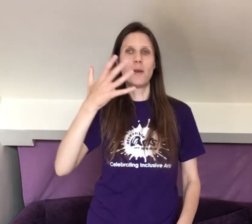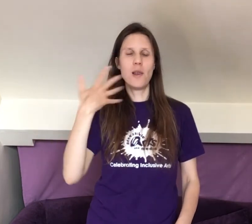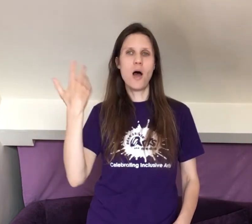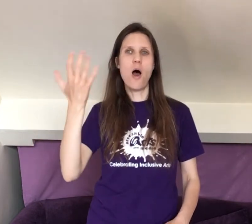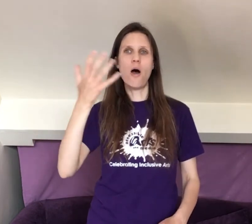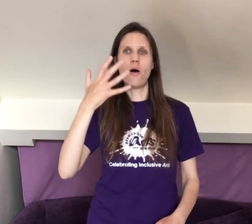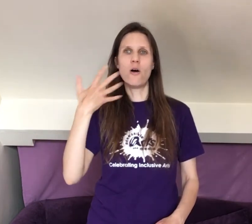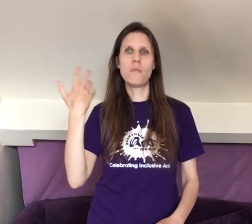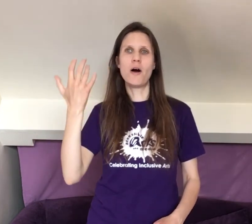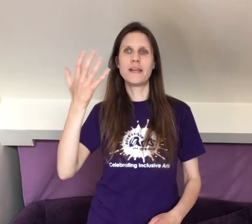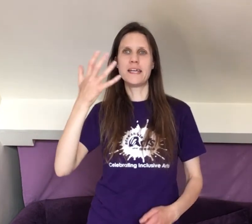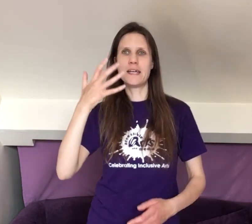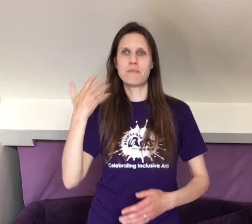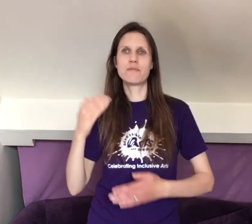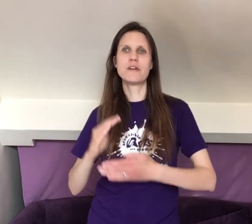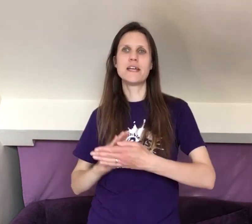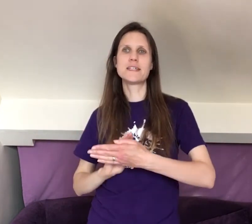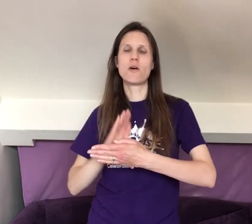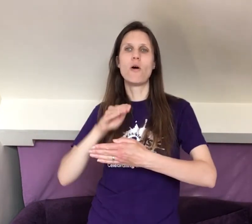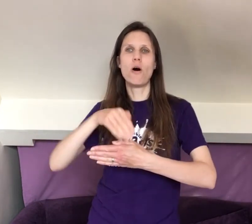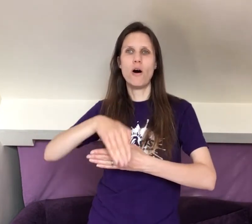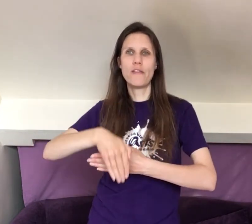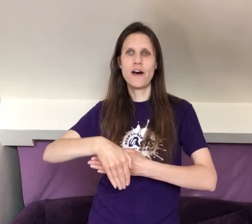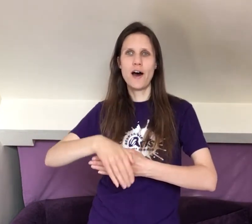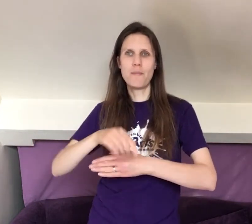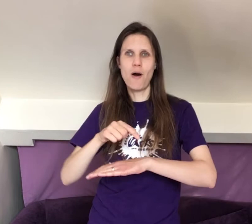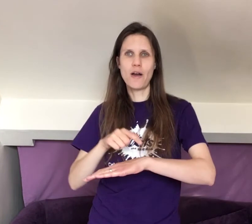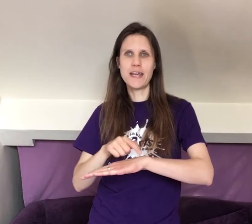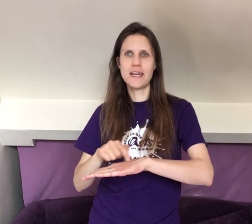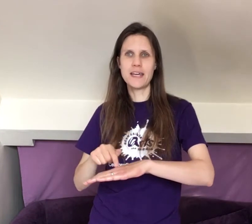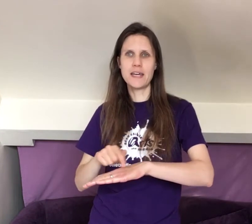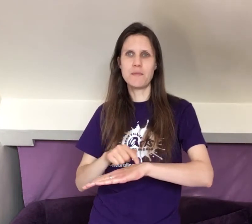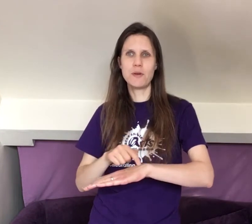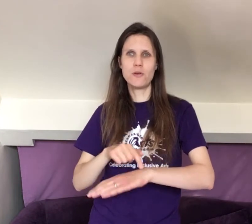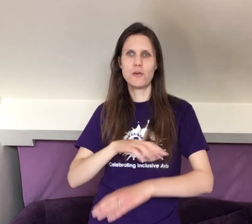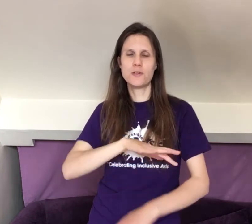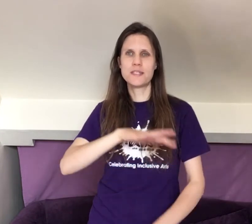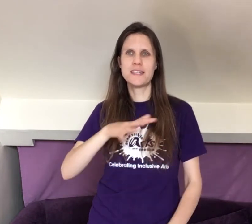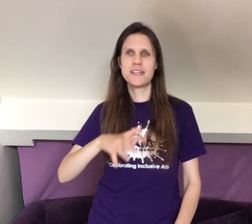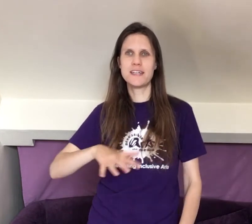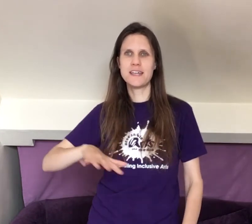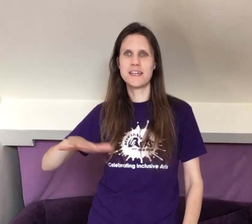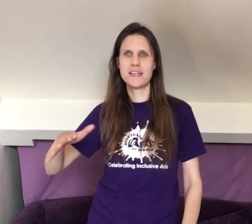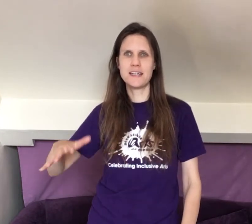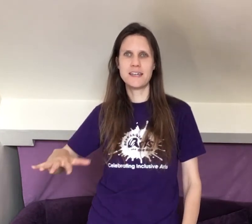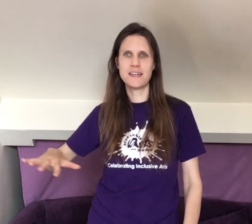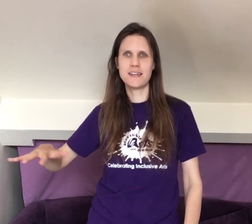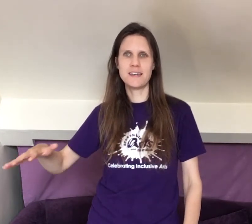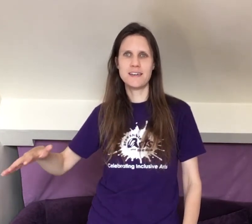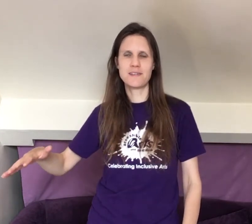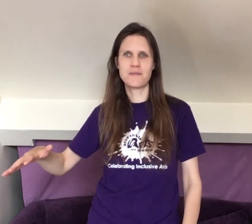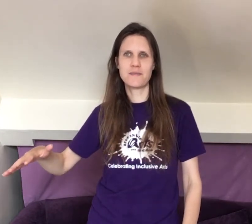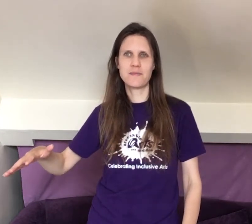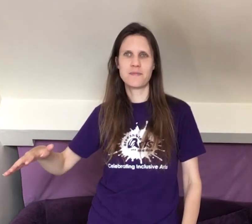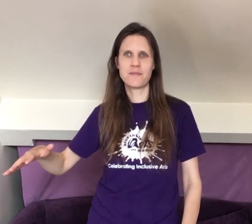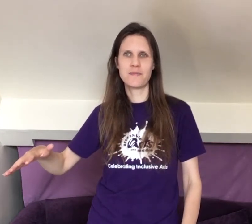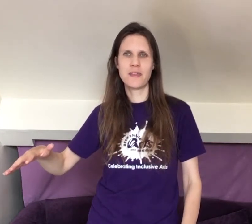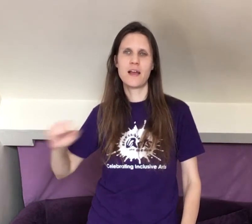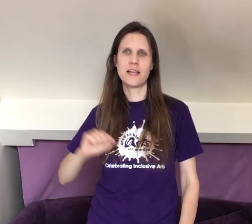Blow bonny breeze o’er the bonny blue sea.